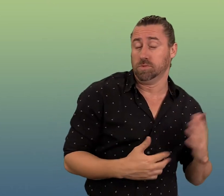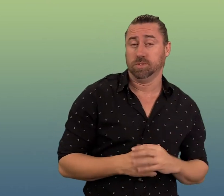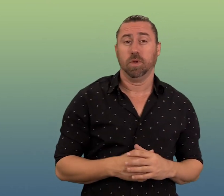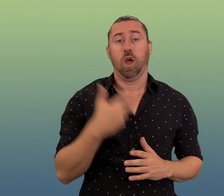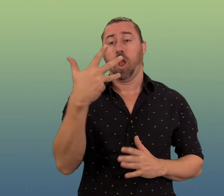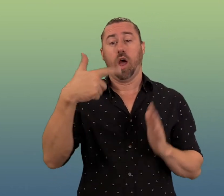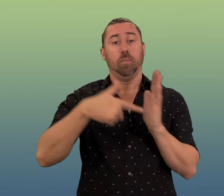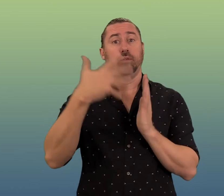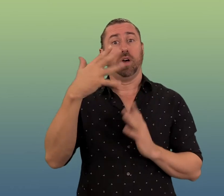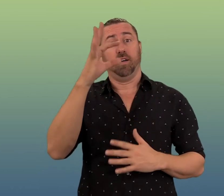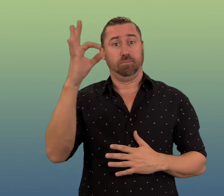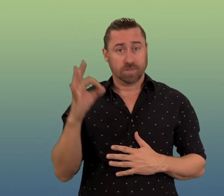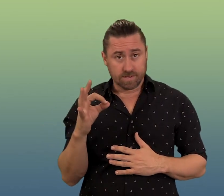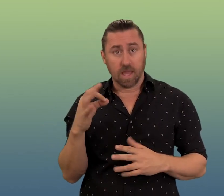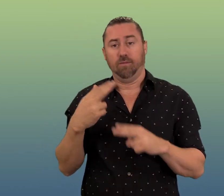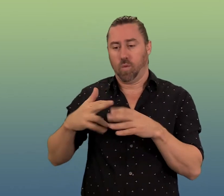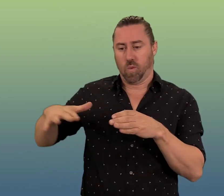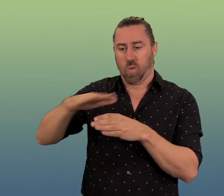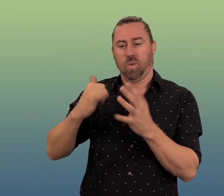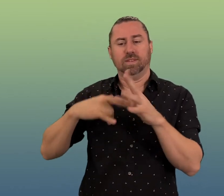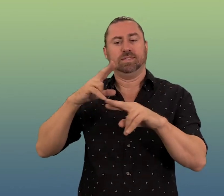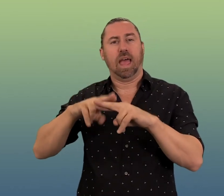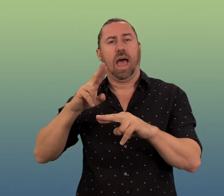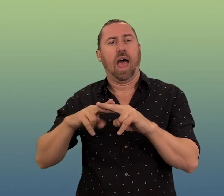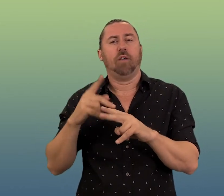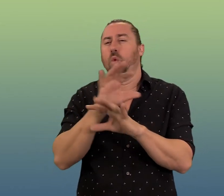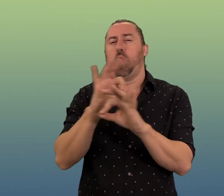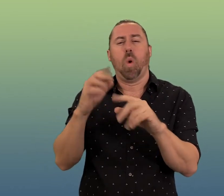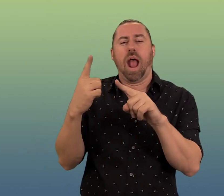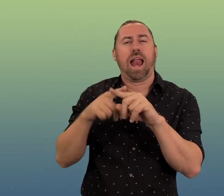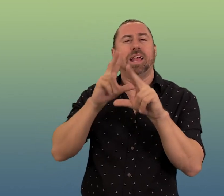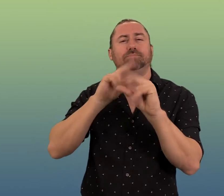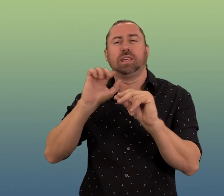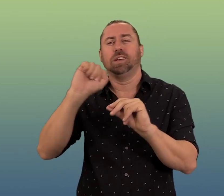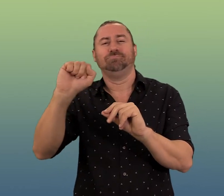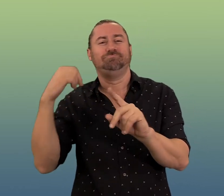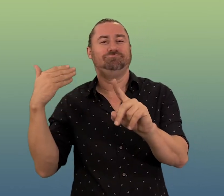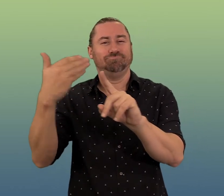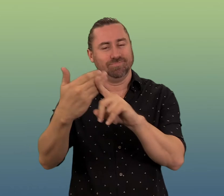9.5% to include employees from non-English speaking backgrounds,